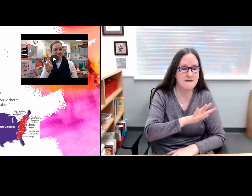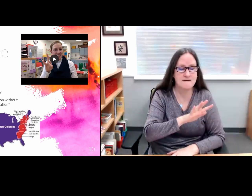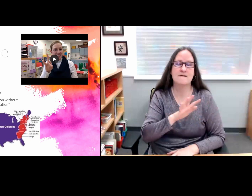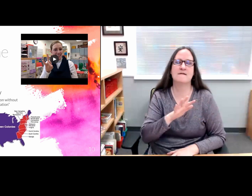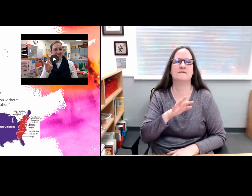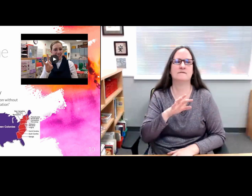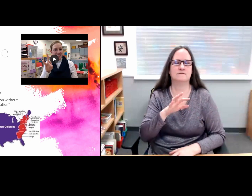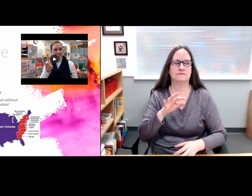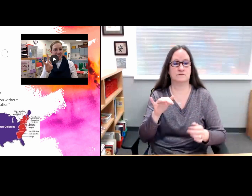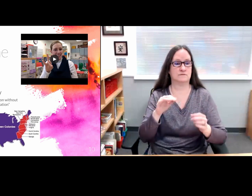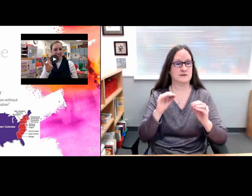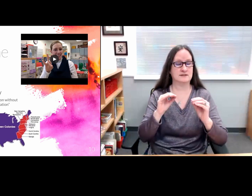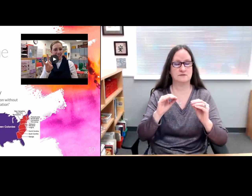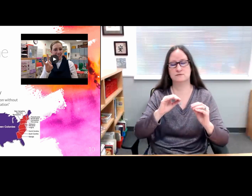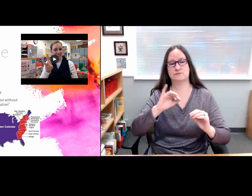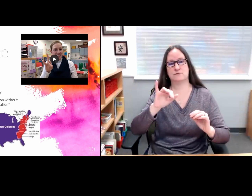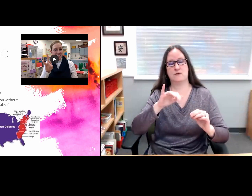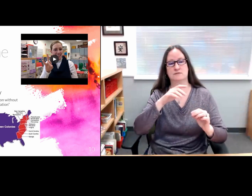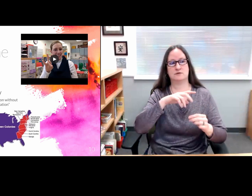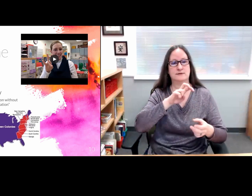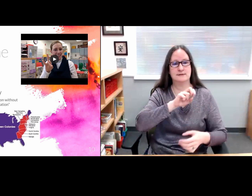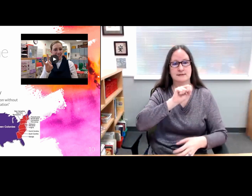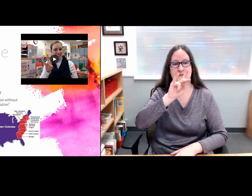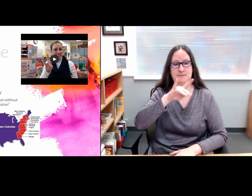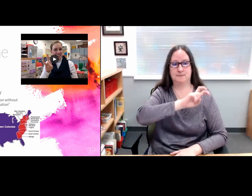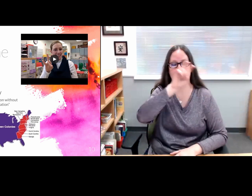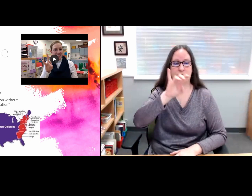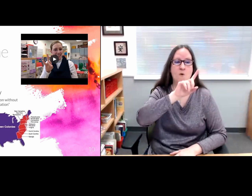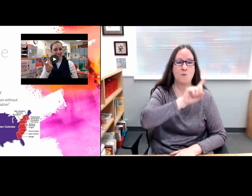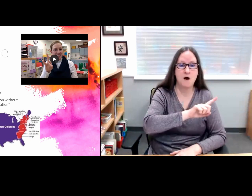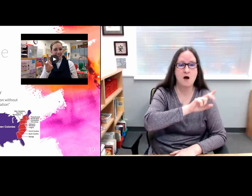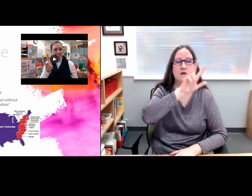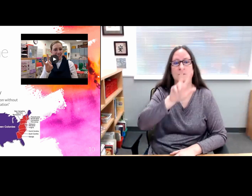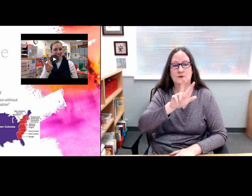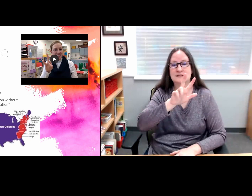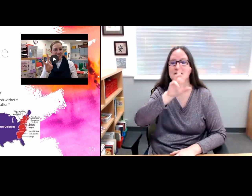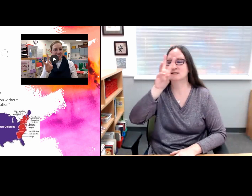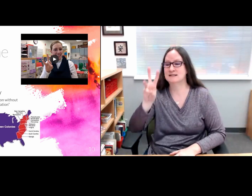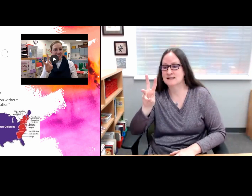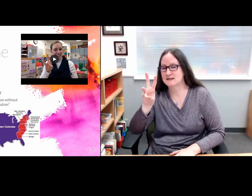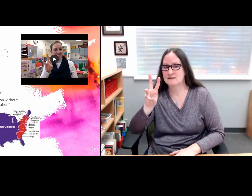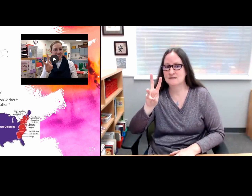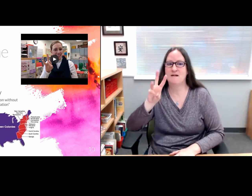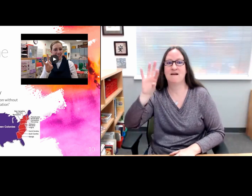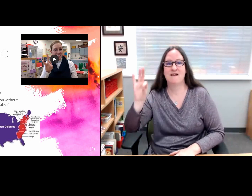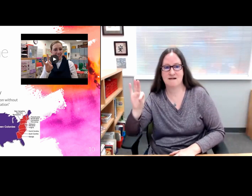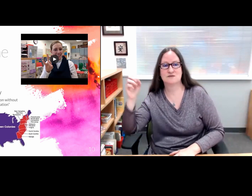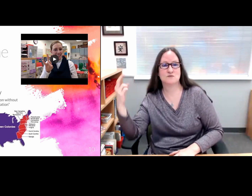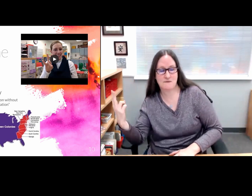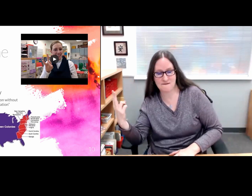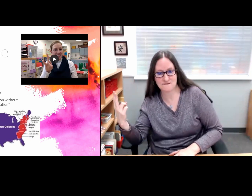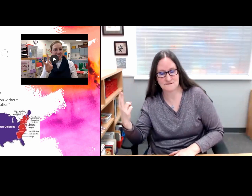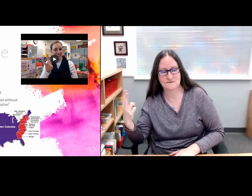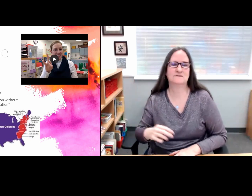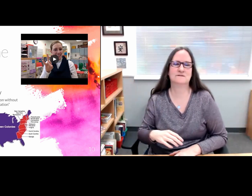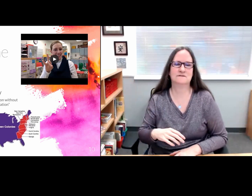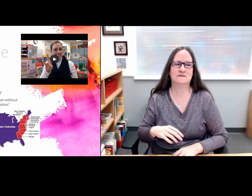and going back and forth in front of the body as if teaching, like skipping 1, 3, 6, 9, 12.